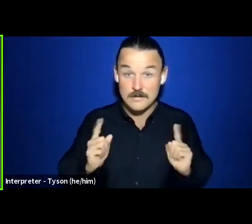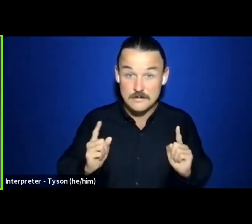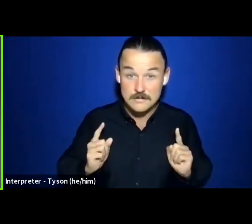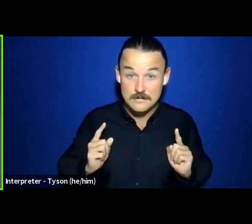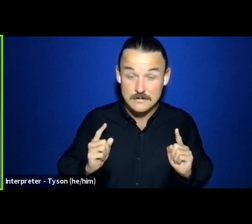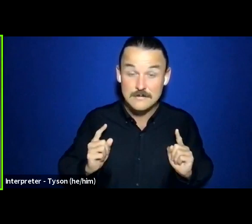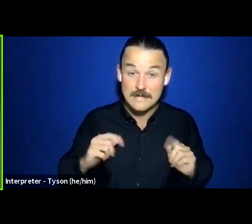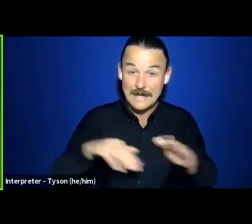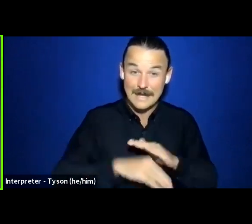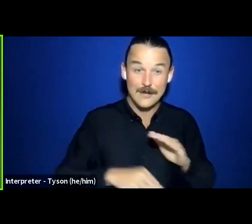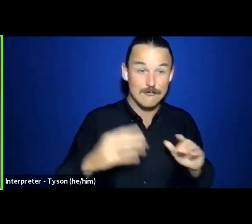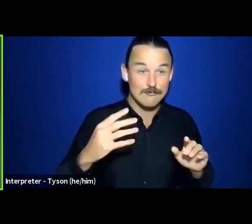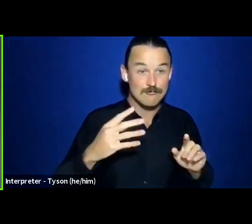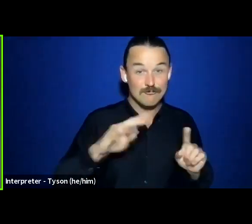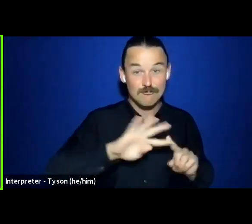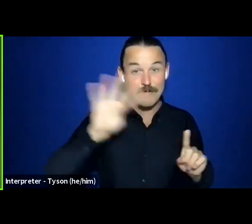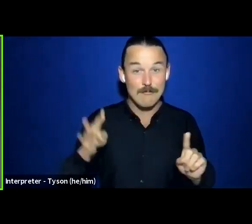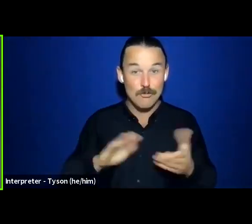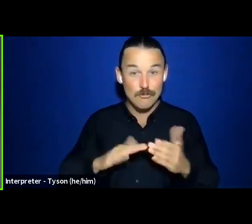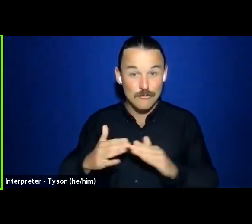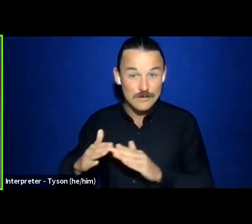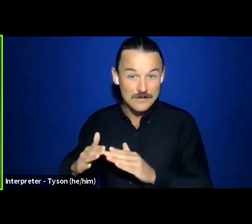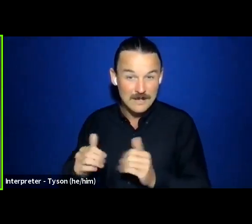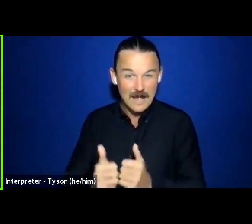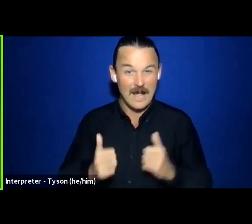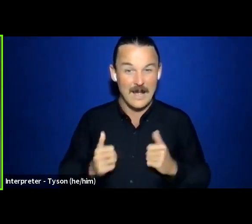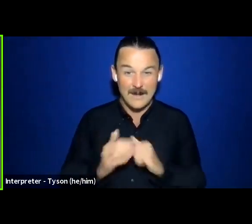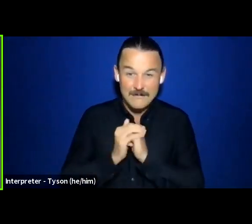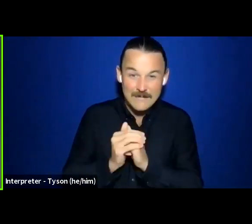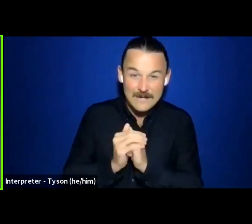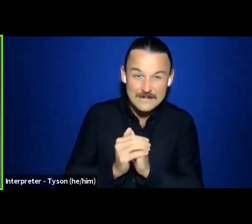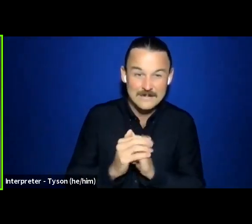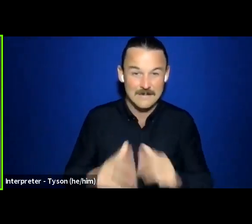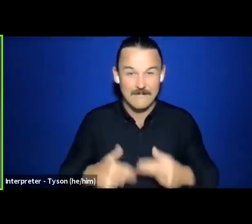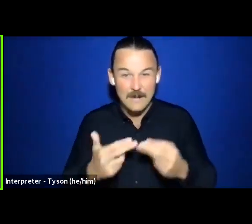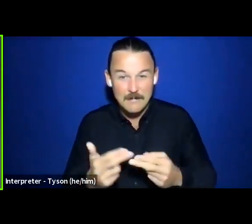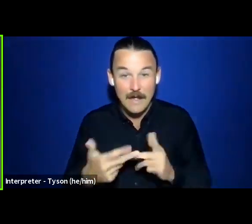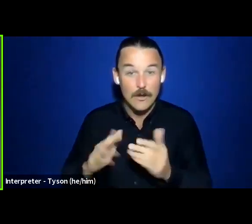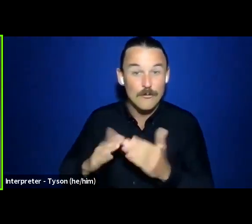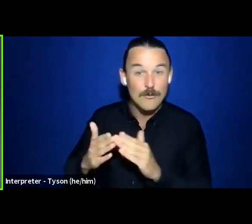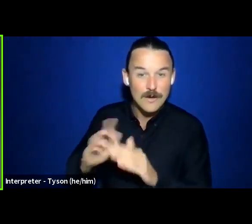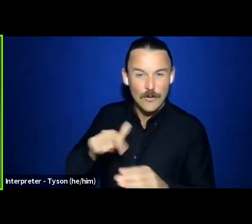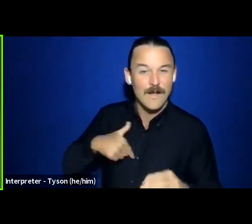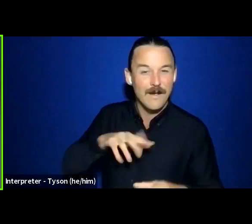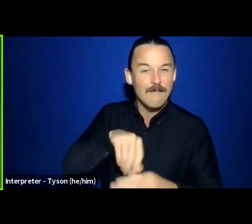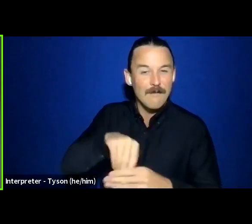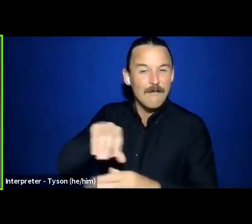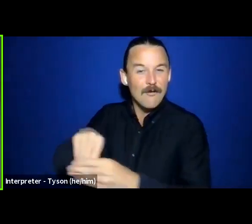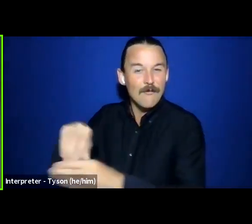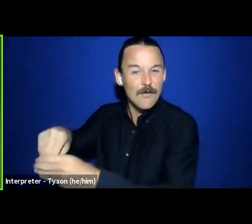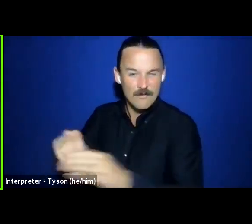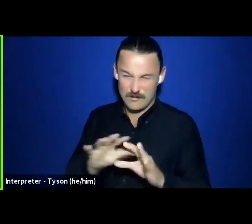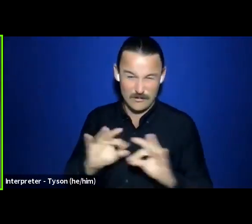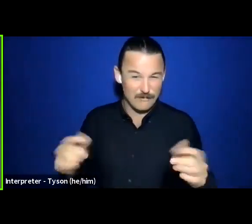Those of us now rainbow. community community and our friend community and our friends, families, and the other communities that we are a part of.